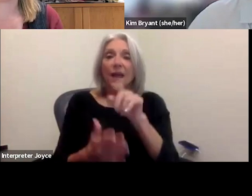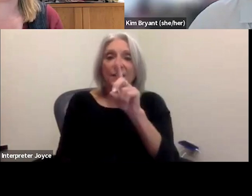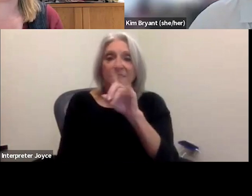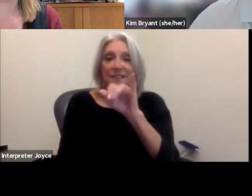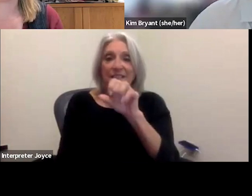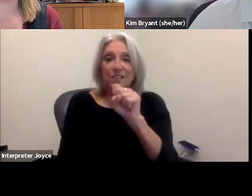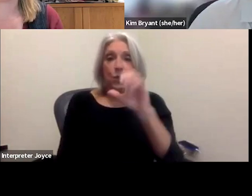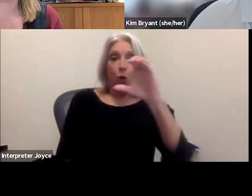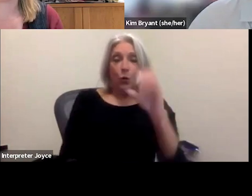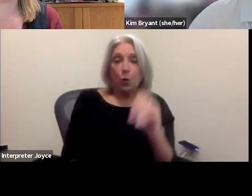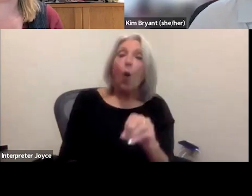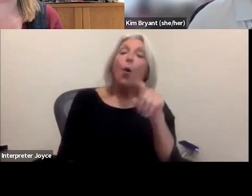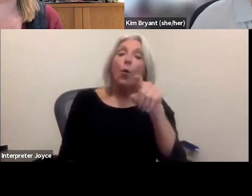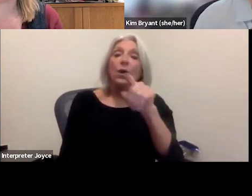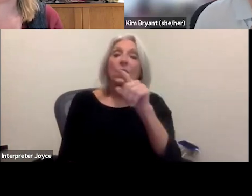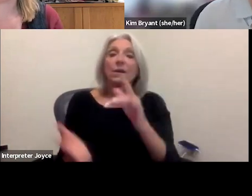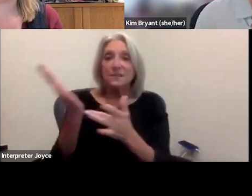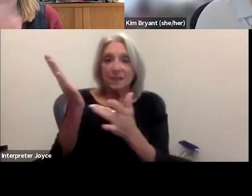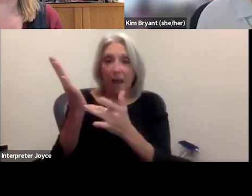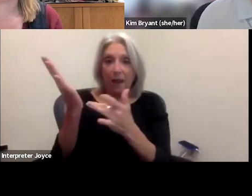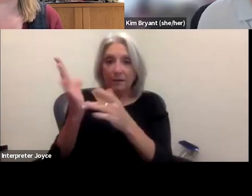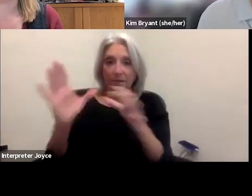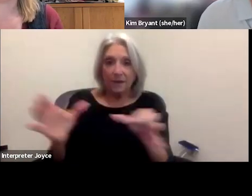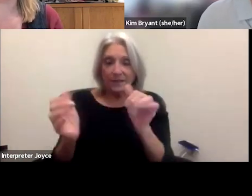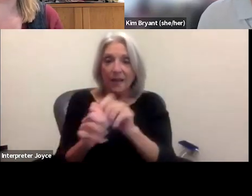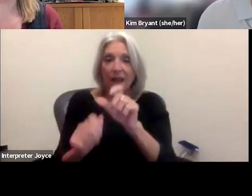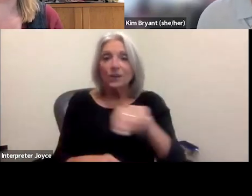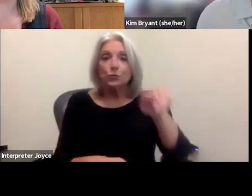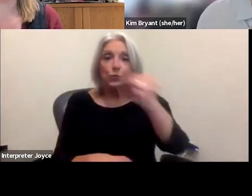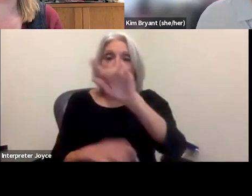as consultants; and you, in your own area of expertise,